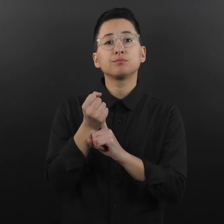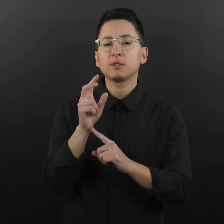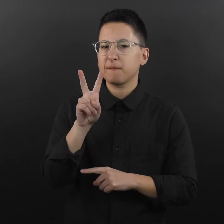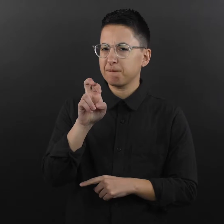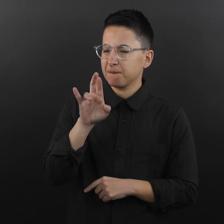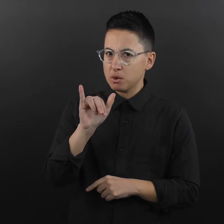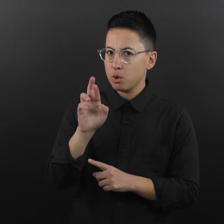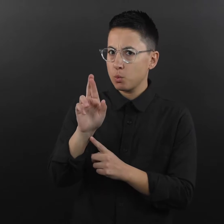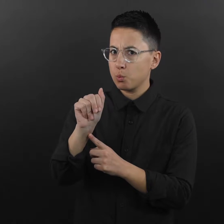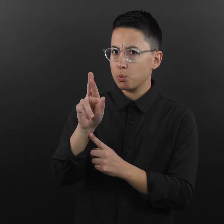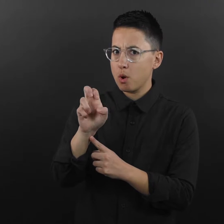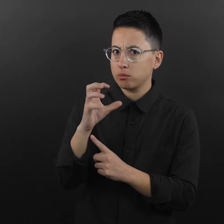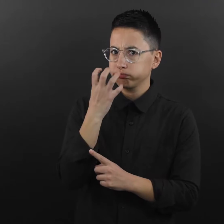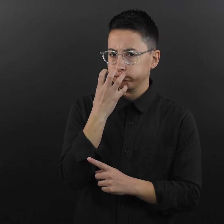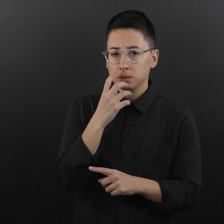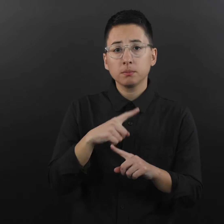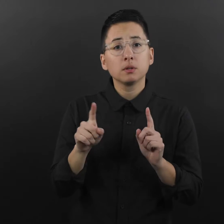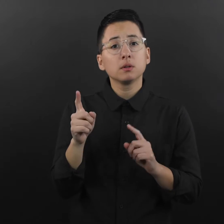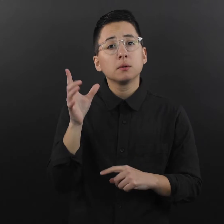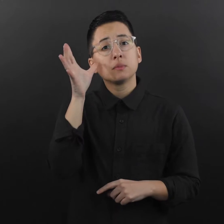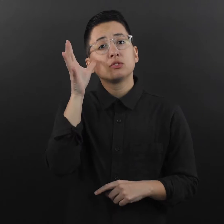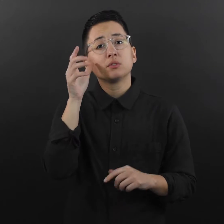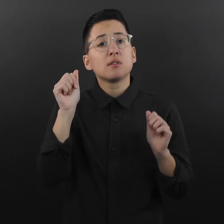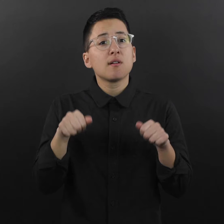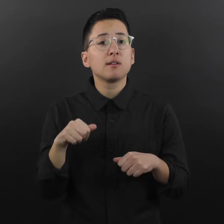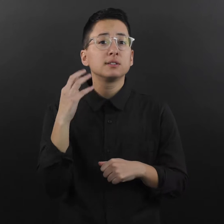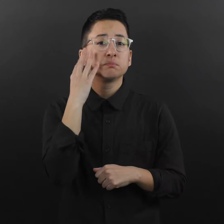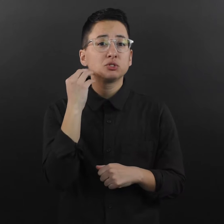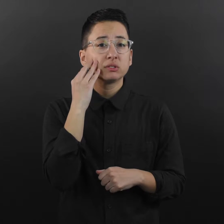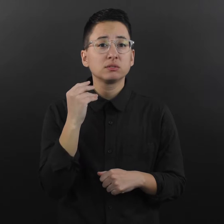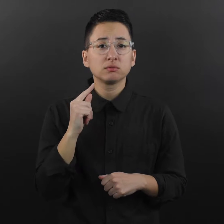In very rare cases, women can experience very serious symptoms of psychosis